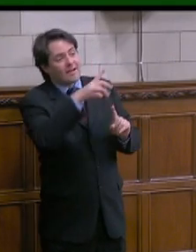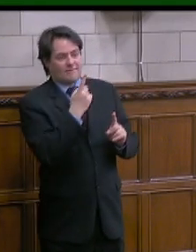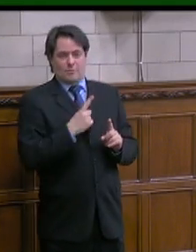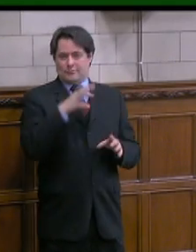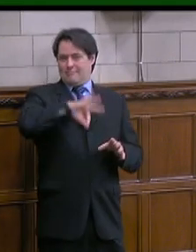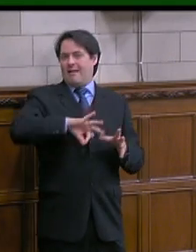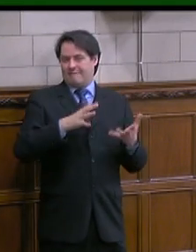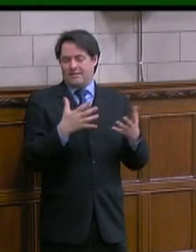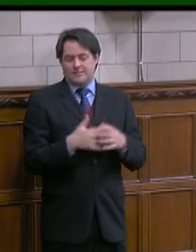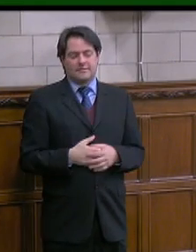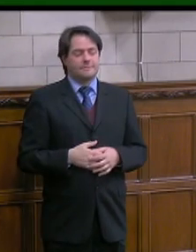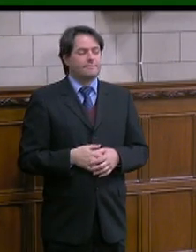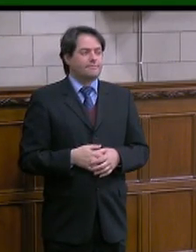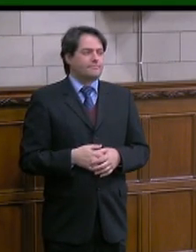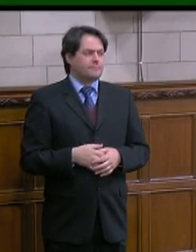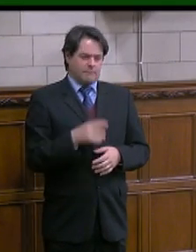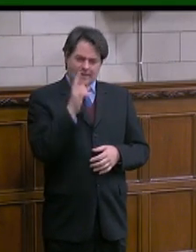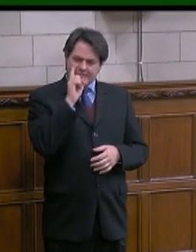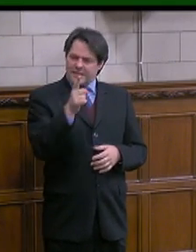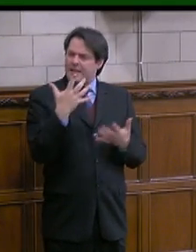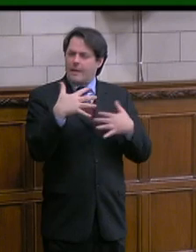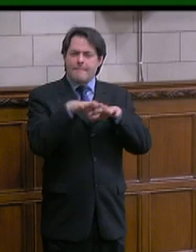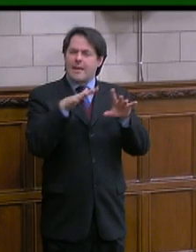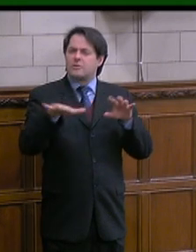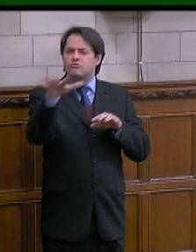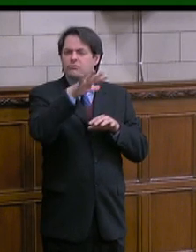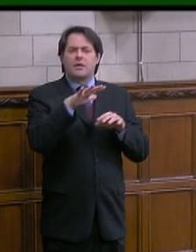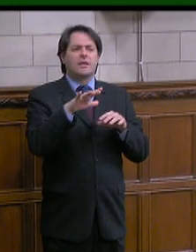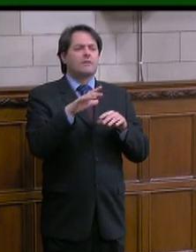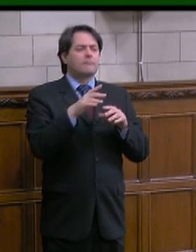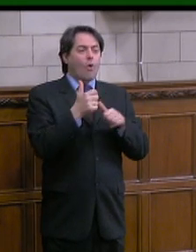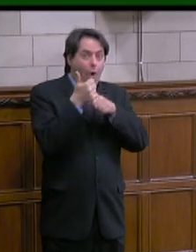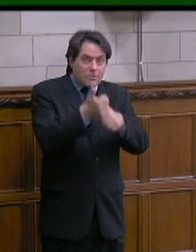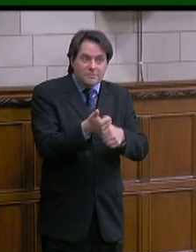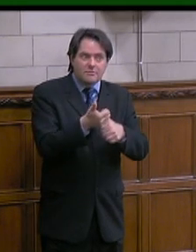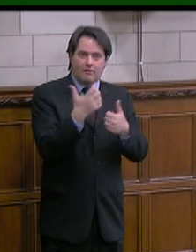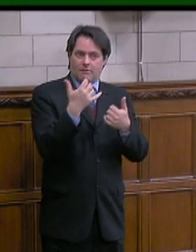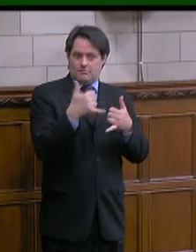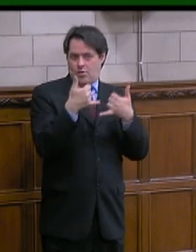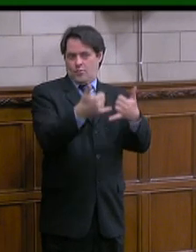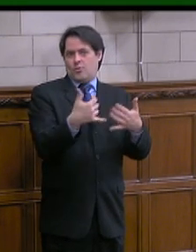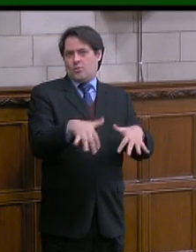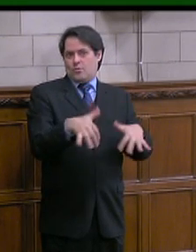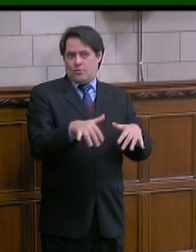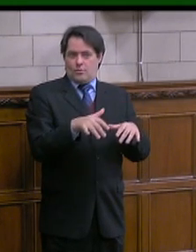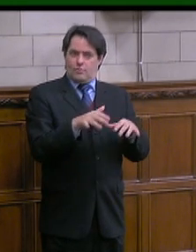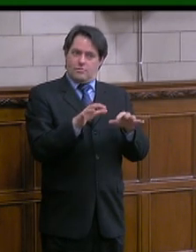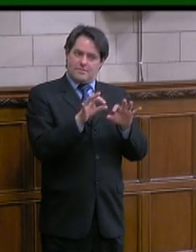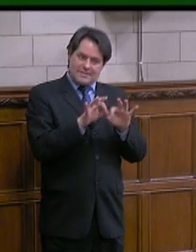We now see mainstreaming in the media, with the Oscars and the new film starring Maisie